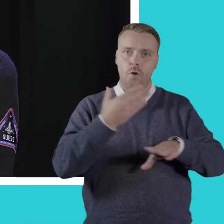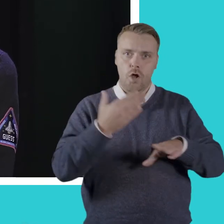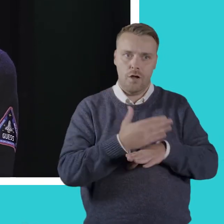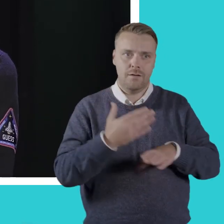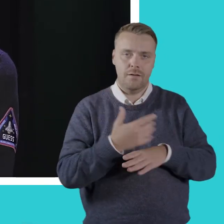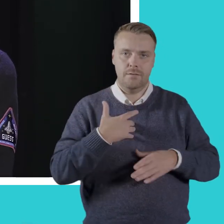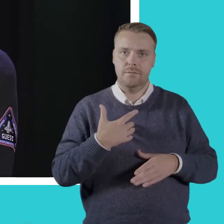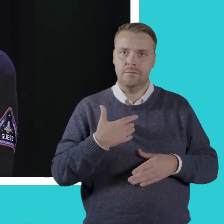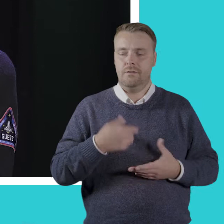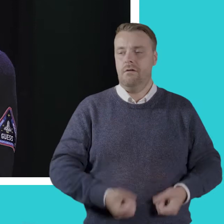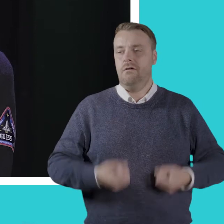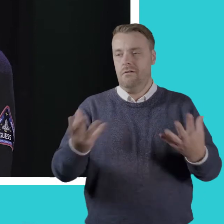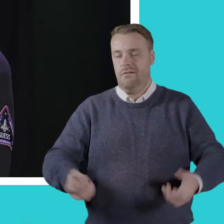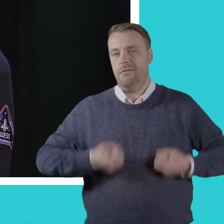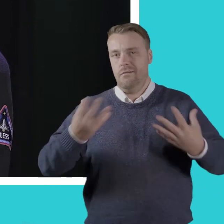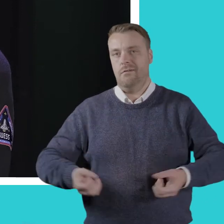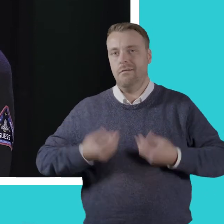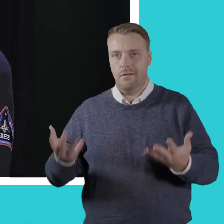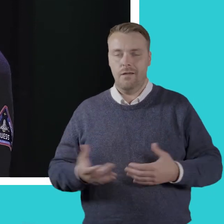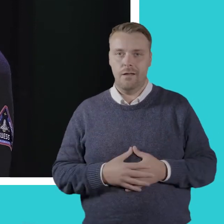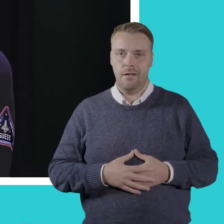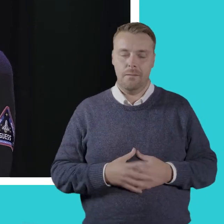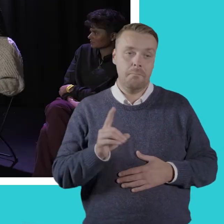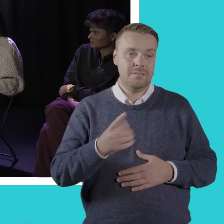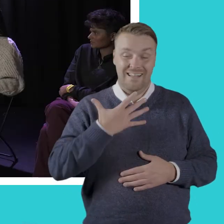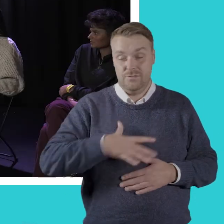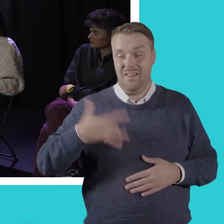money stacked my money but I need to live my life because I never know it could just go.